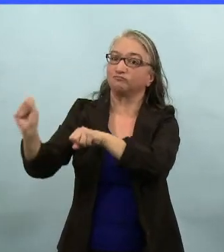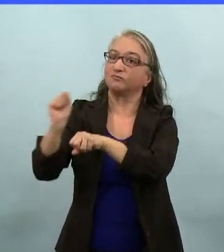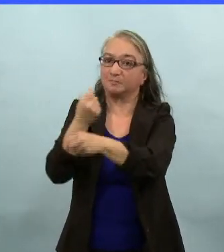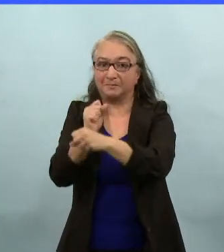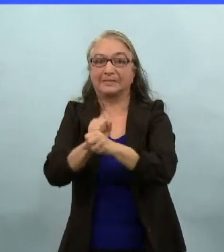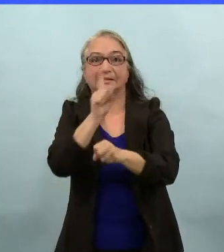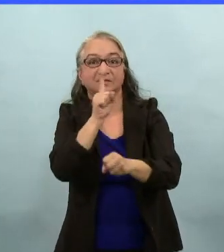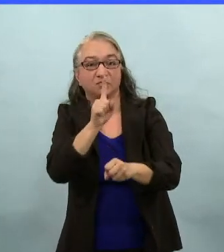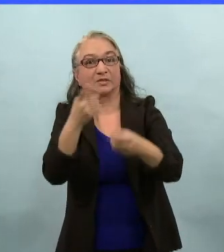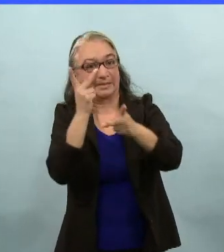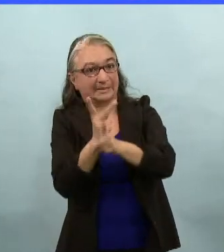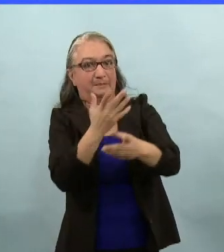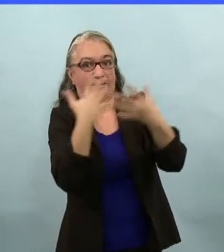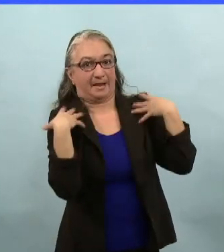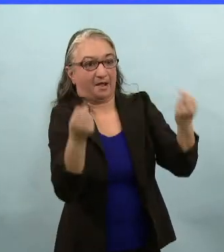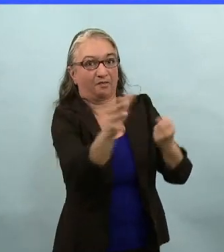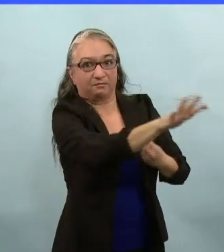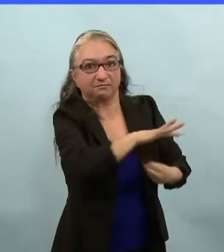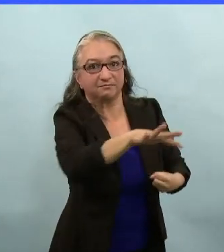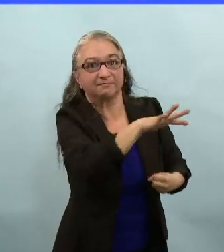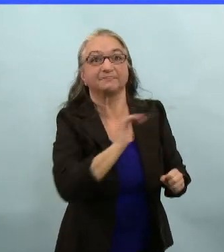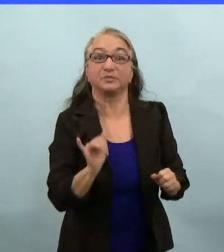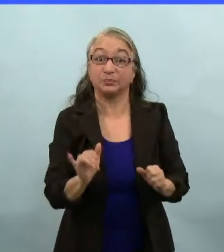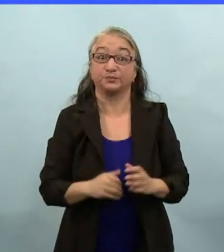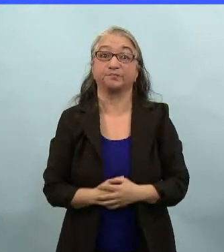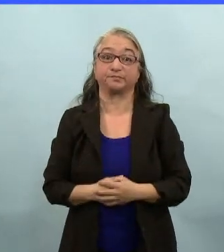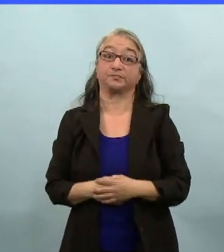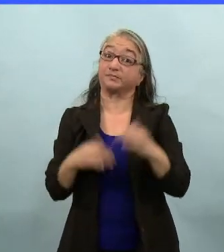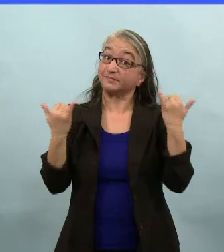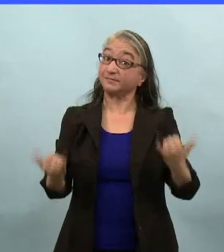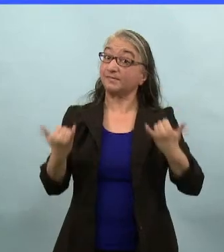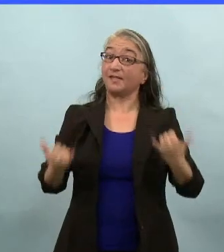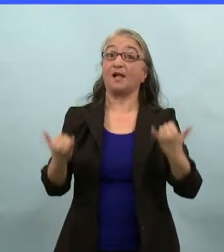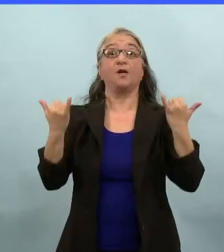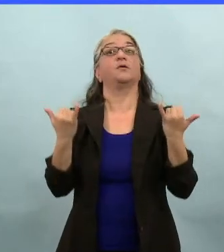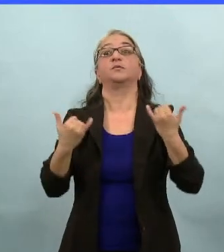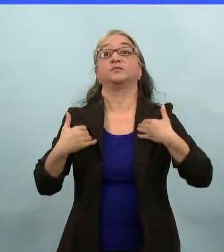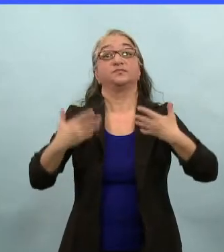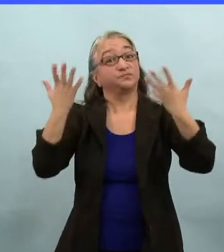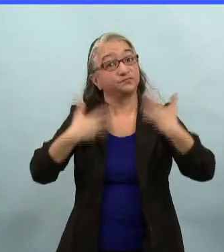and i'll end my comments and thank you very much for listening and i'll now pass it to dr atwal